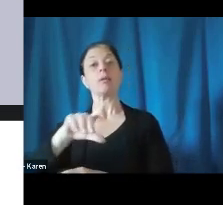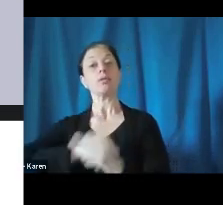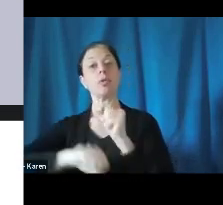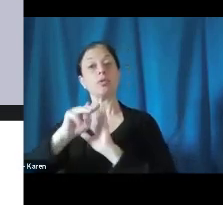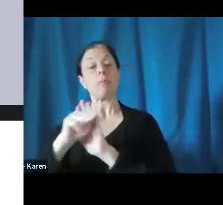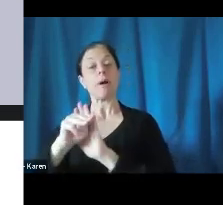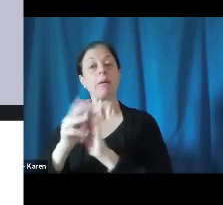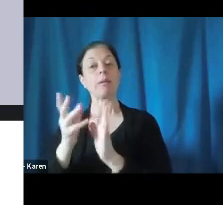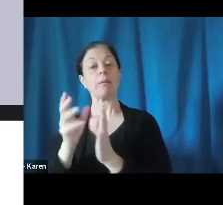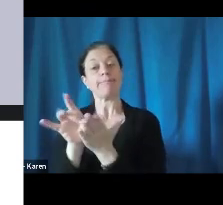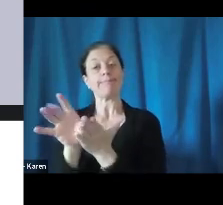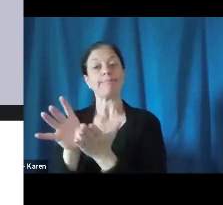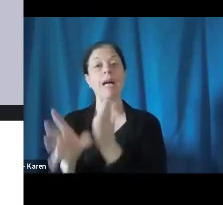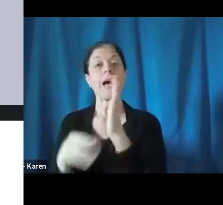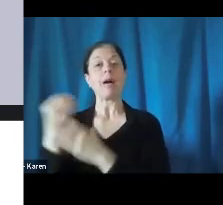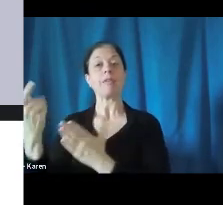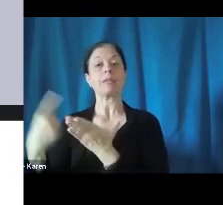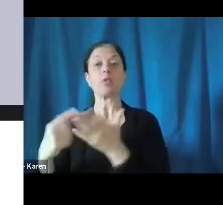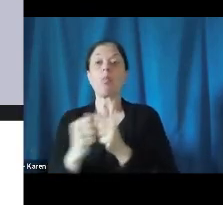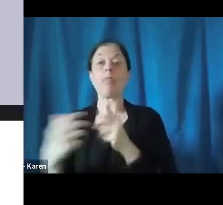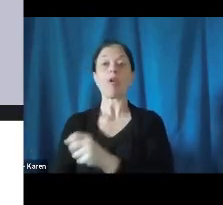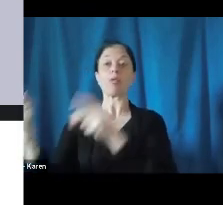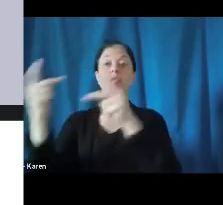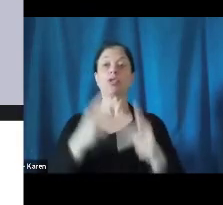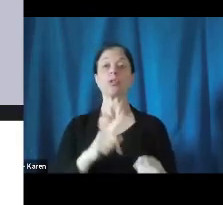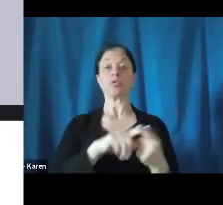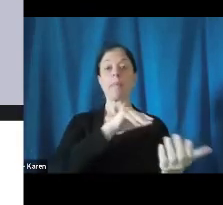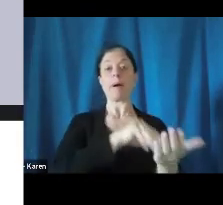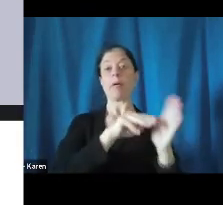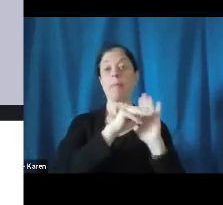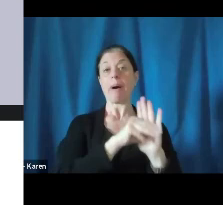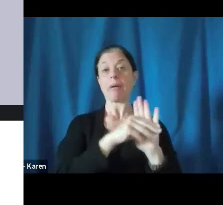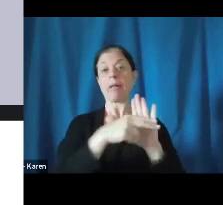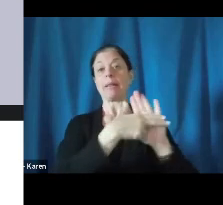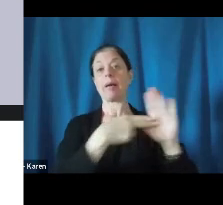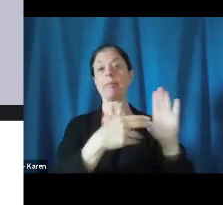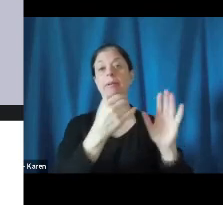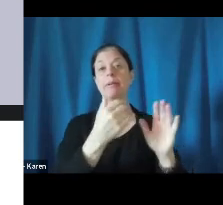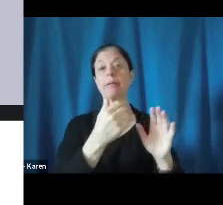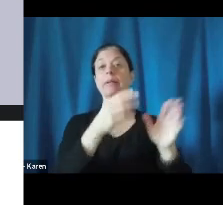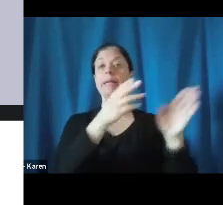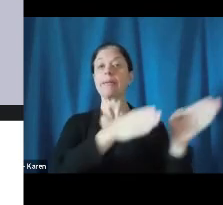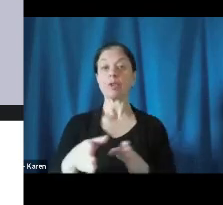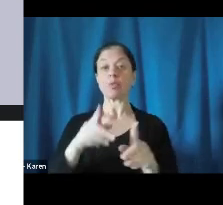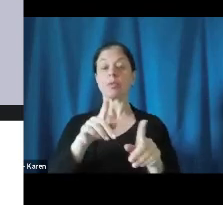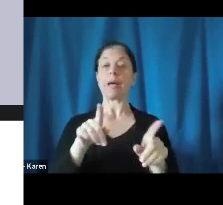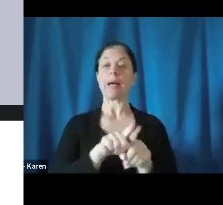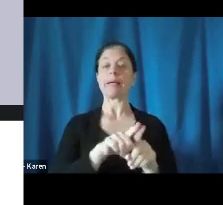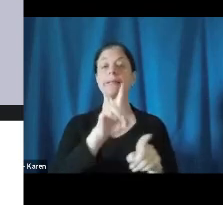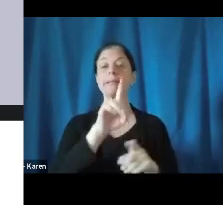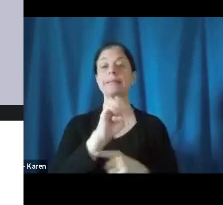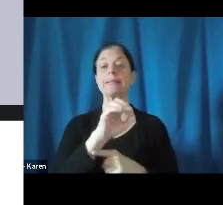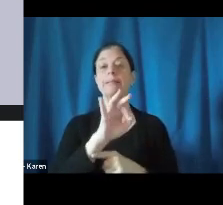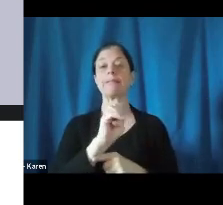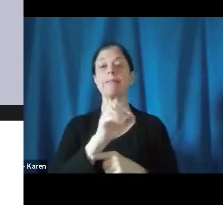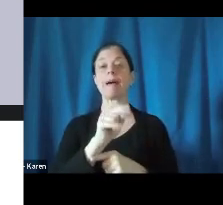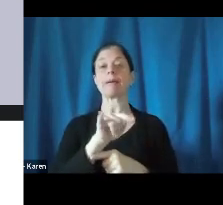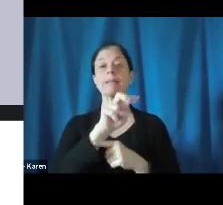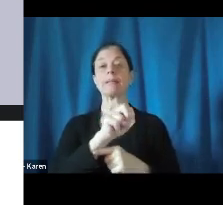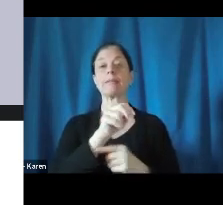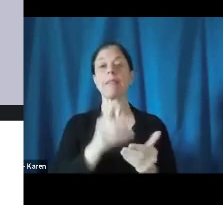some great insight. One quotes is "some scholars complain that the medical model pays too much attention to embodiment, while the social model leaves it out of